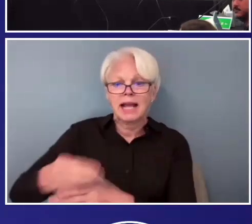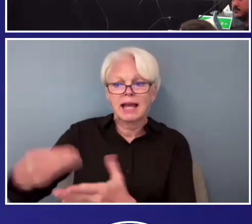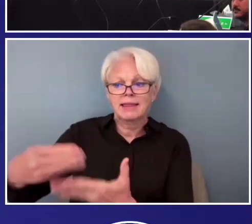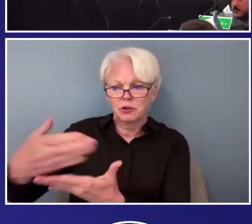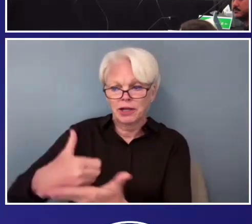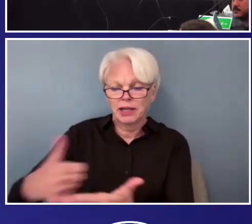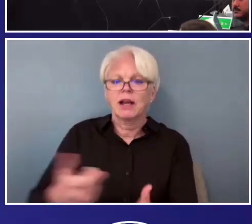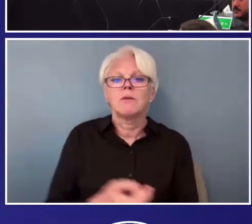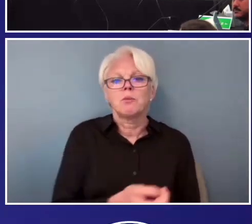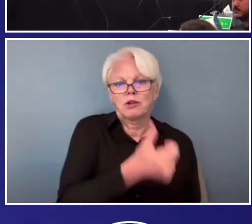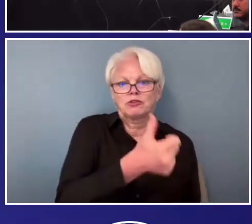financial hardship.